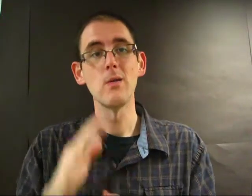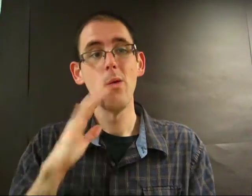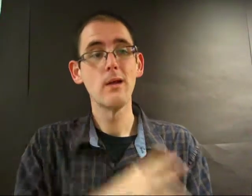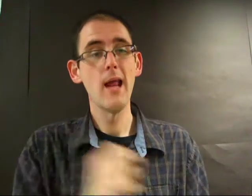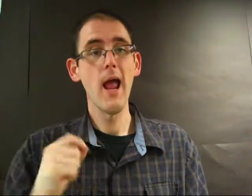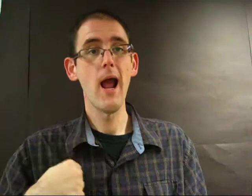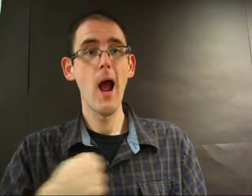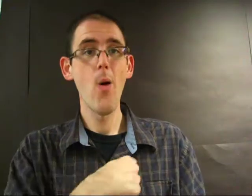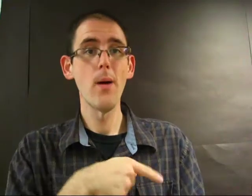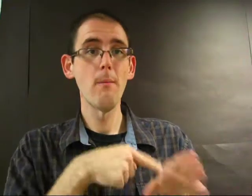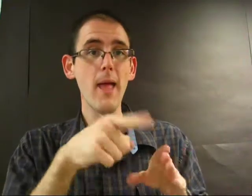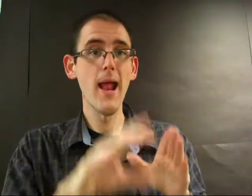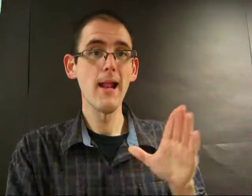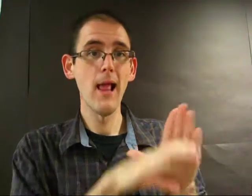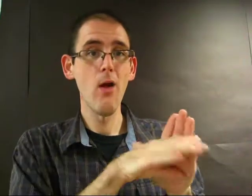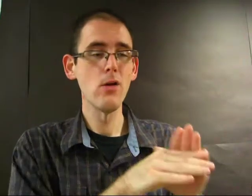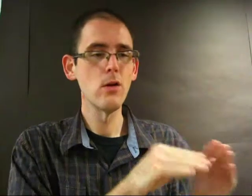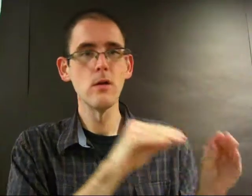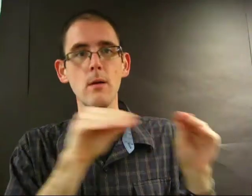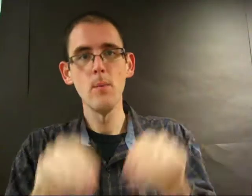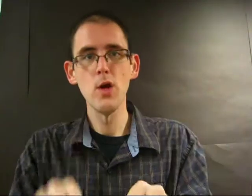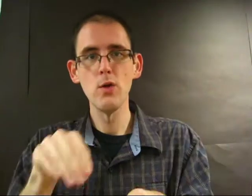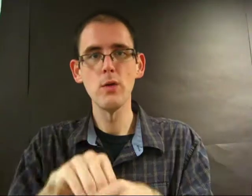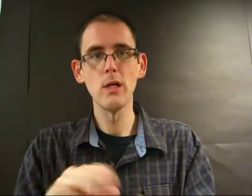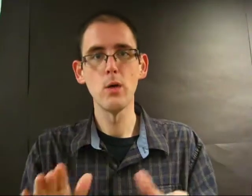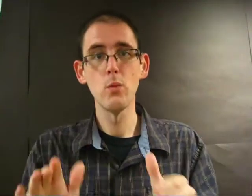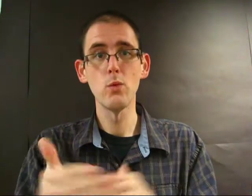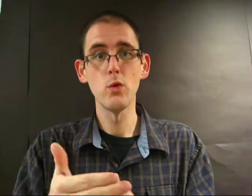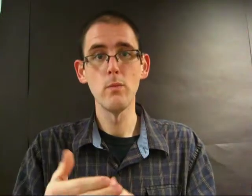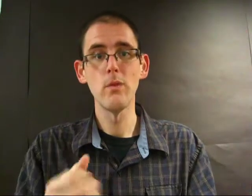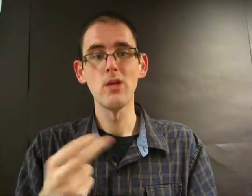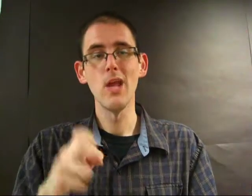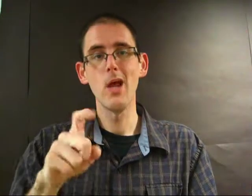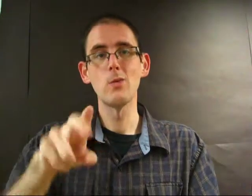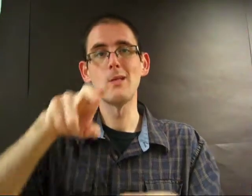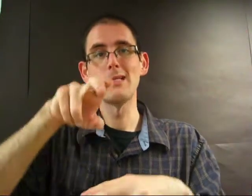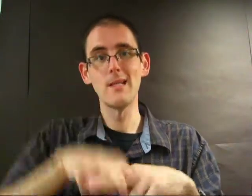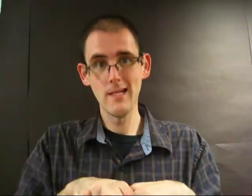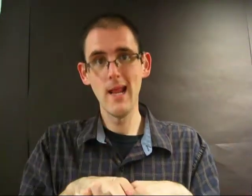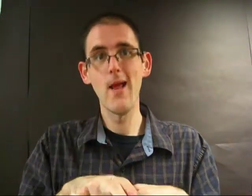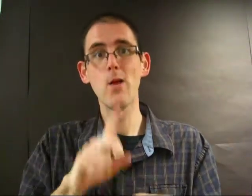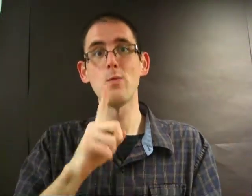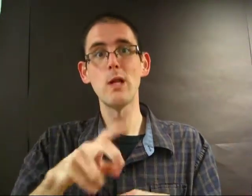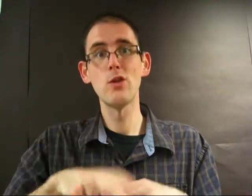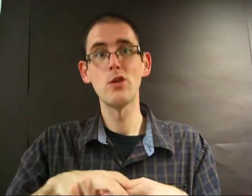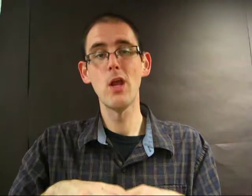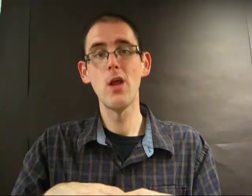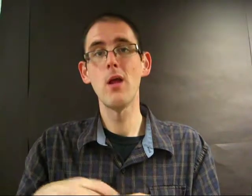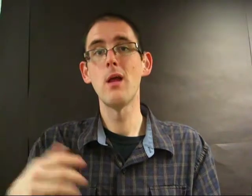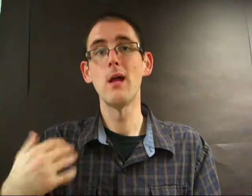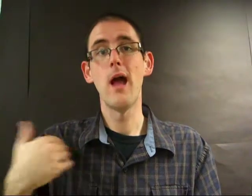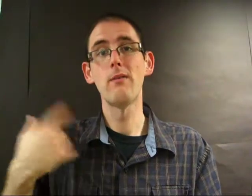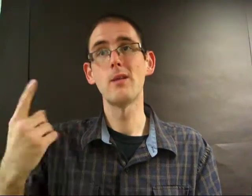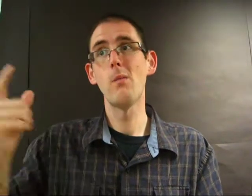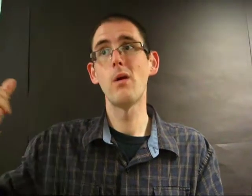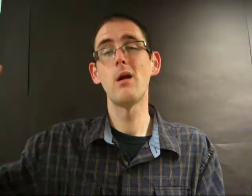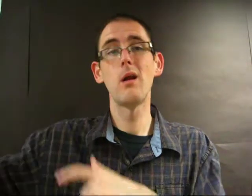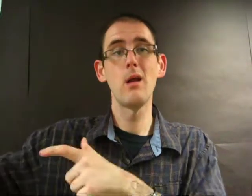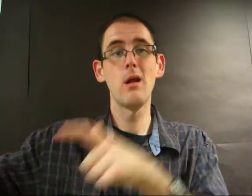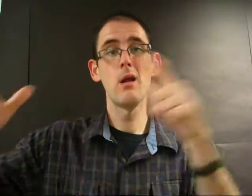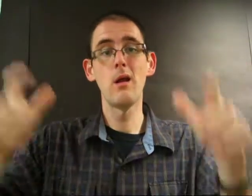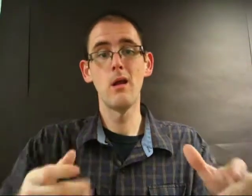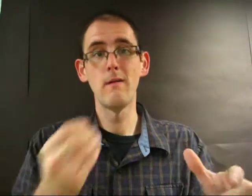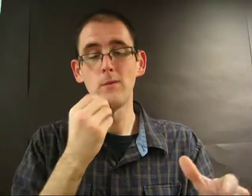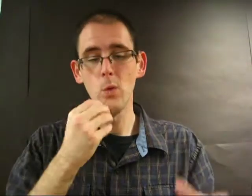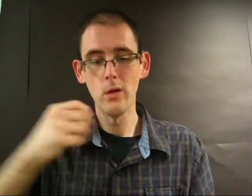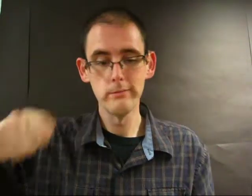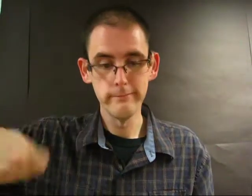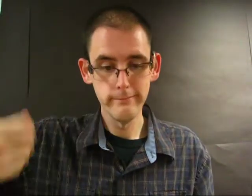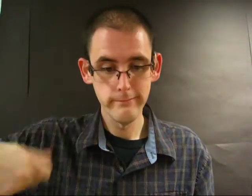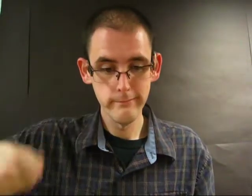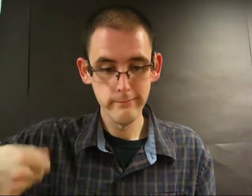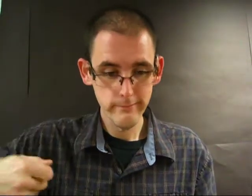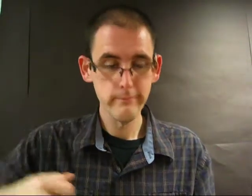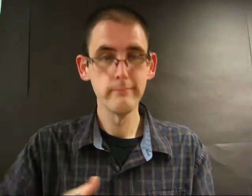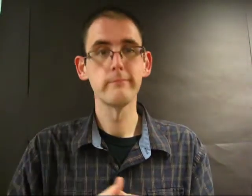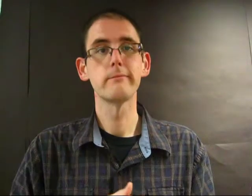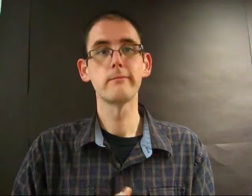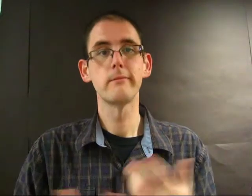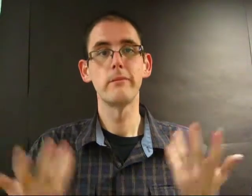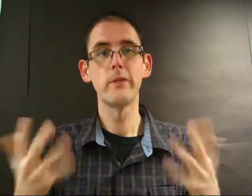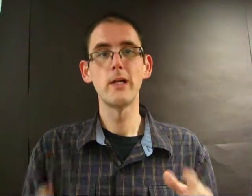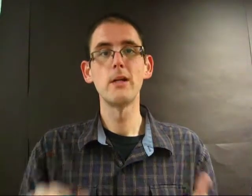They had to have our main character sit in a real room and eat real food given her by a real person.